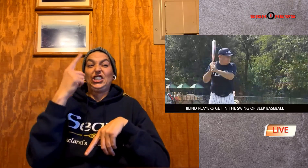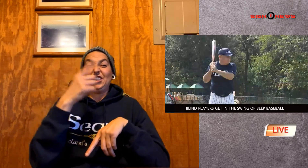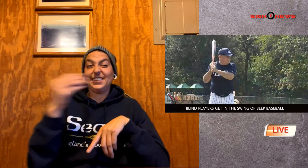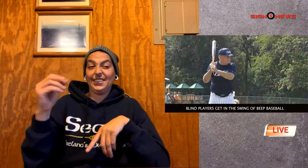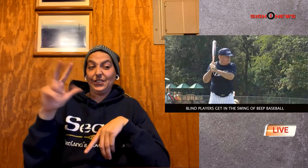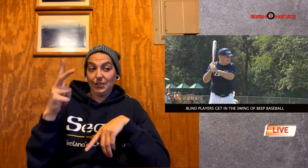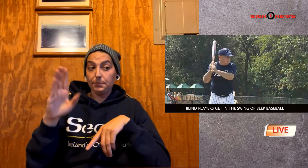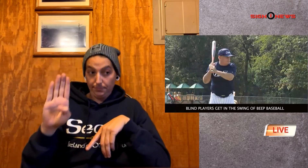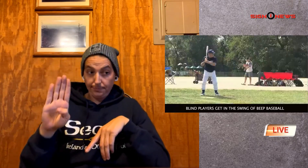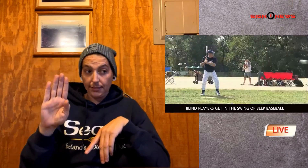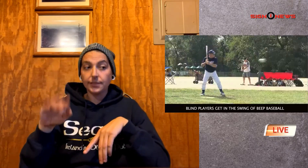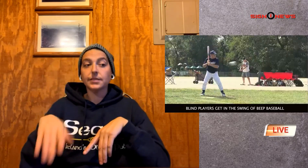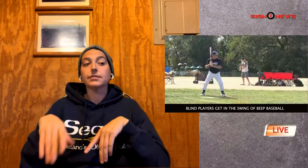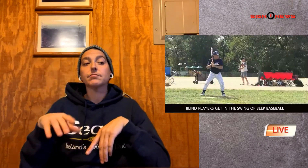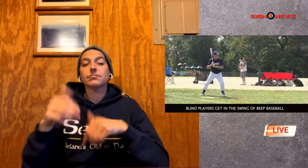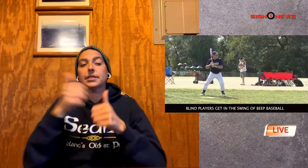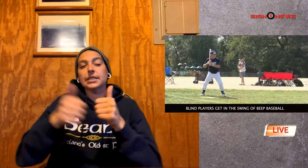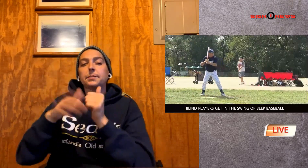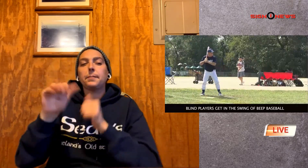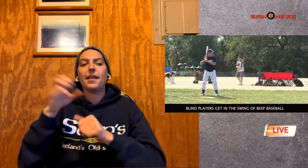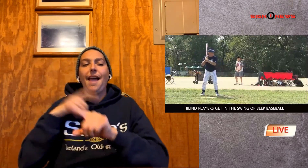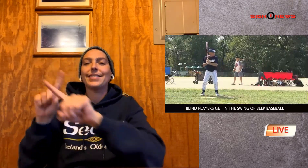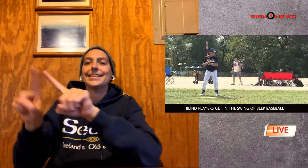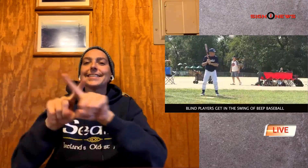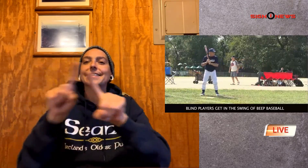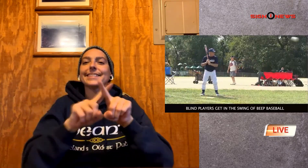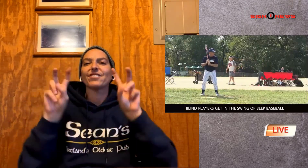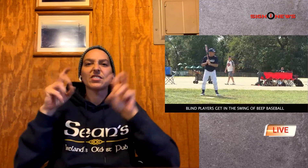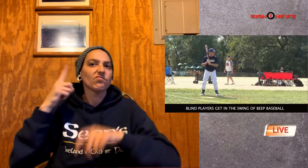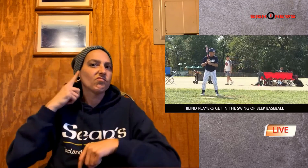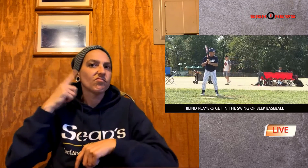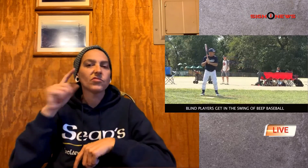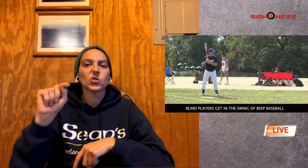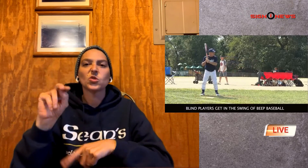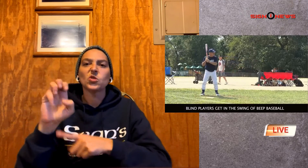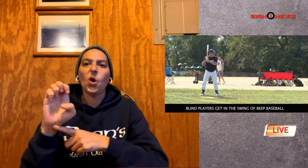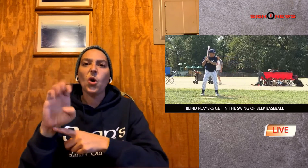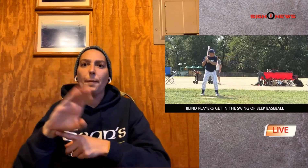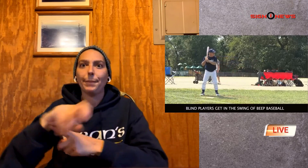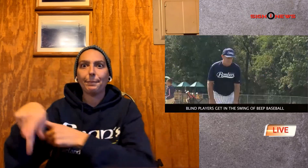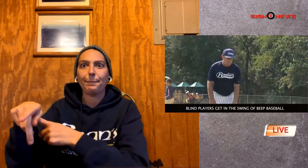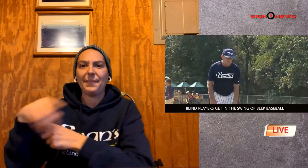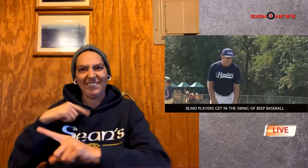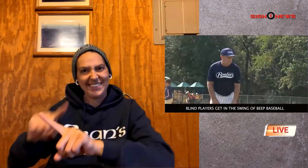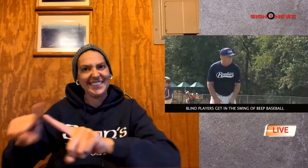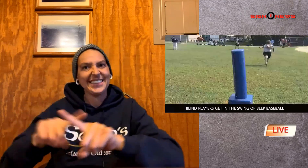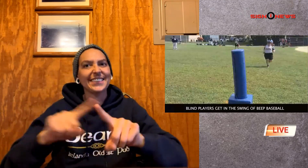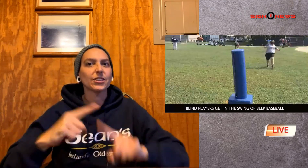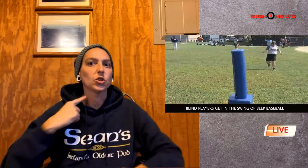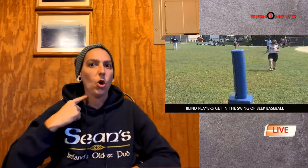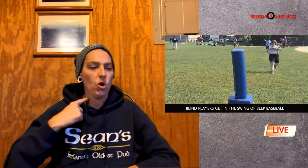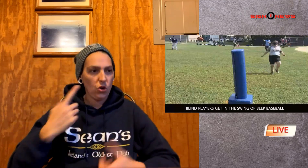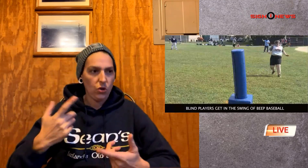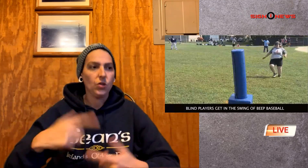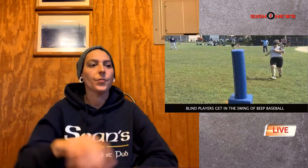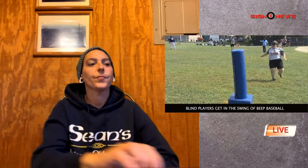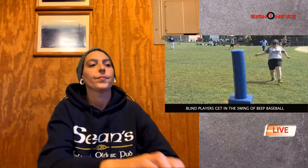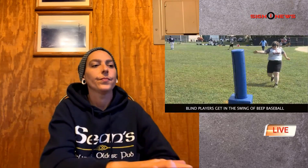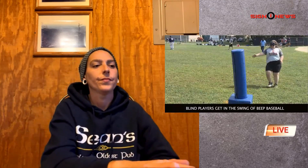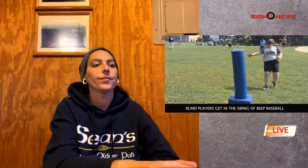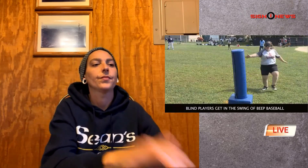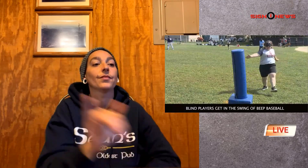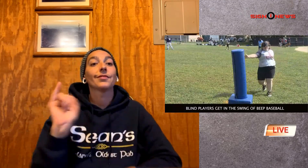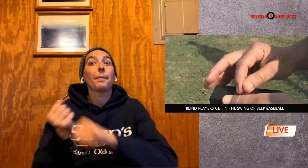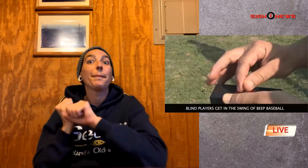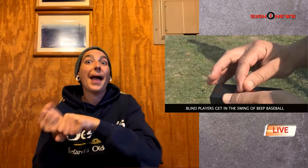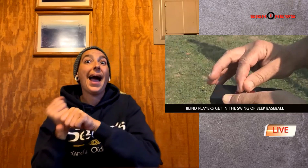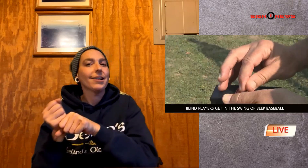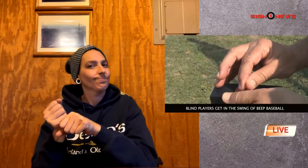there is only a first and third base each base has a different toned beep the batter